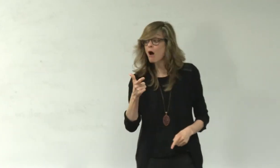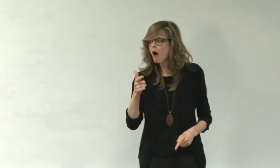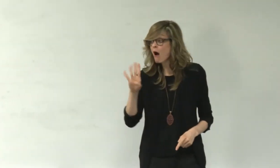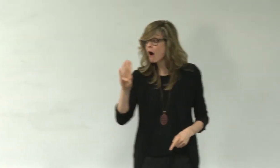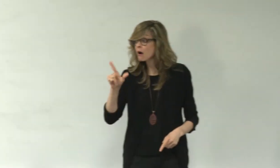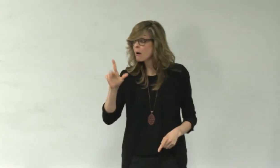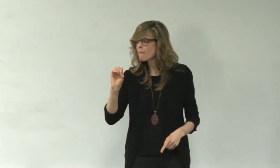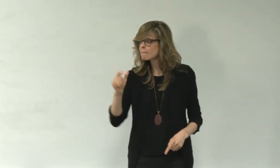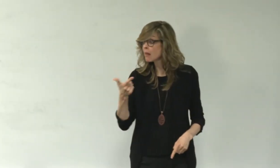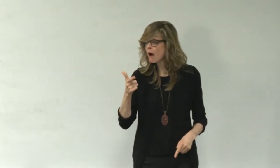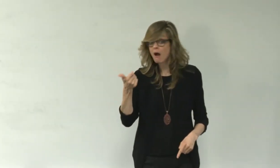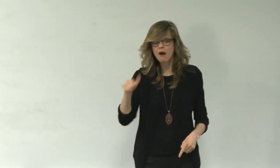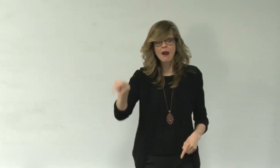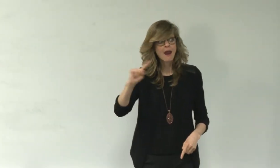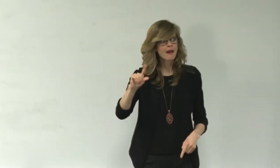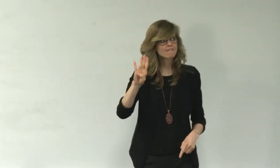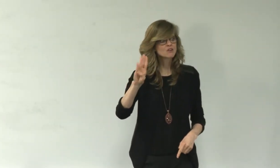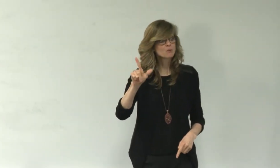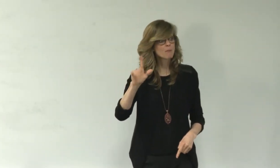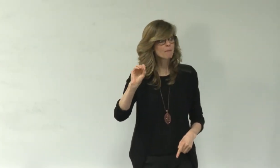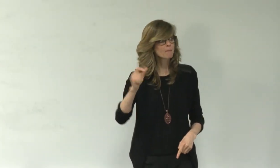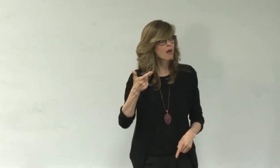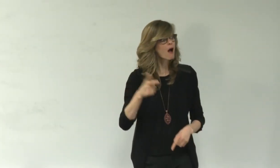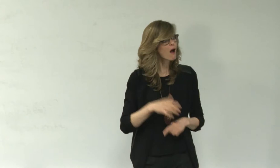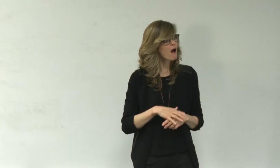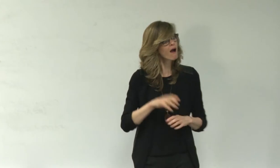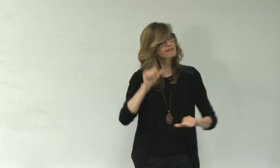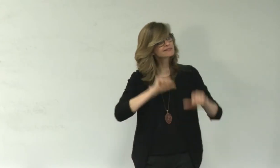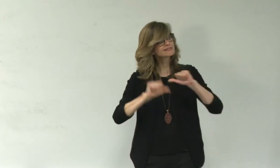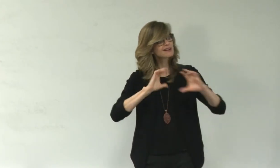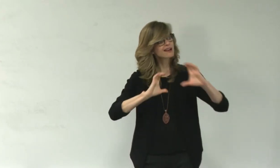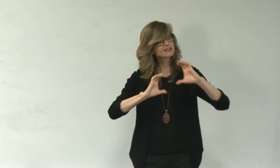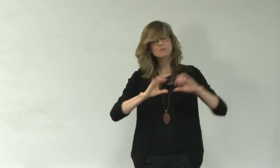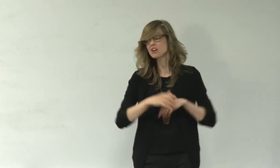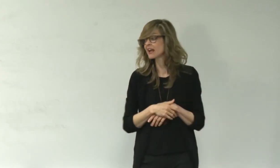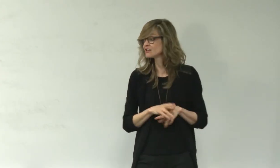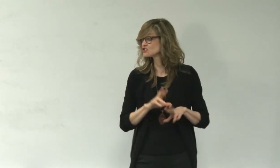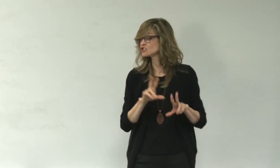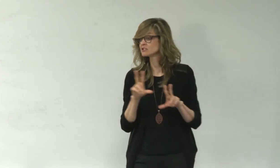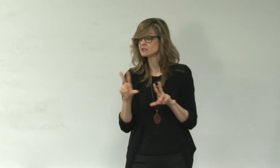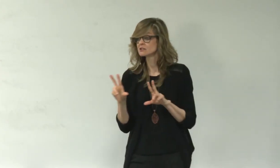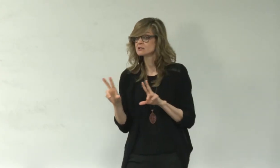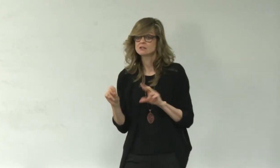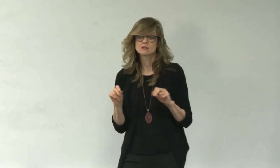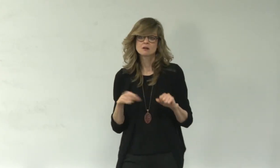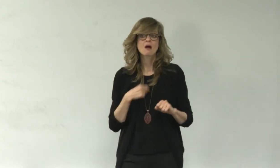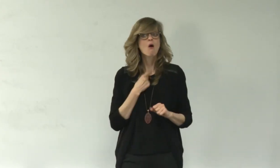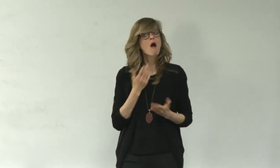IS THAT A BLOG, YOU MEAN? DO ANY OF YOU DO BLOGGING OR VLOGGING? FOR SCIENCE COMMUNICATION PURPOSES?